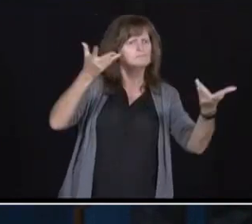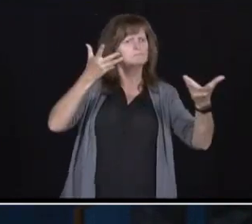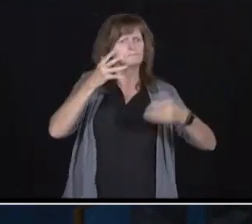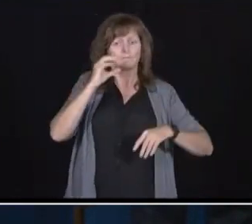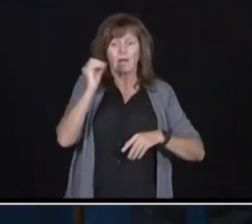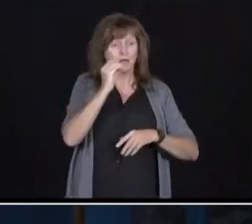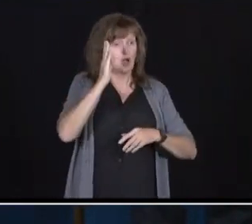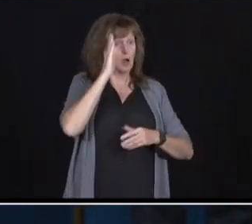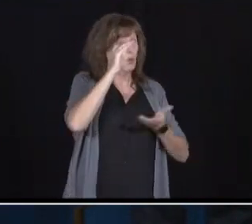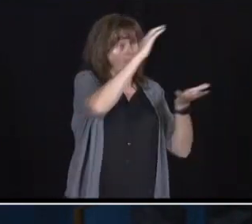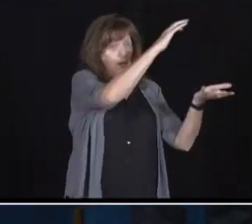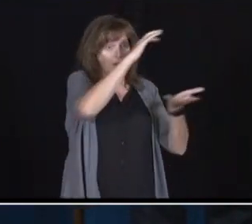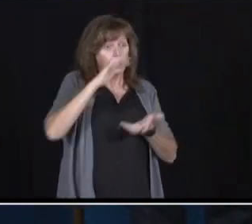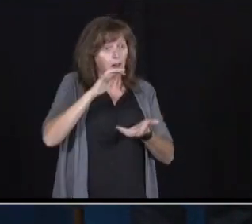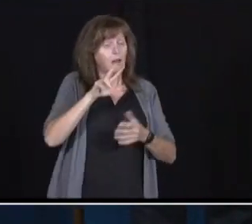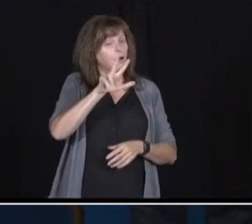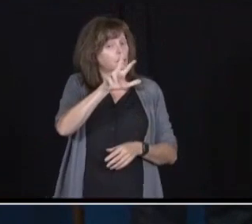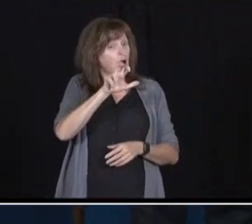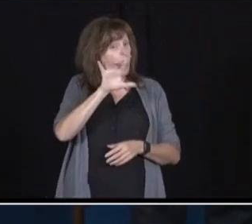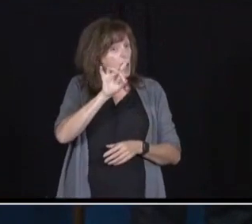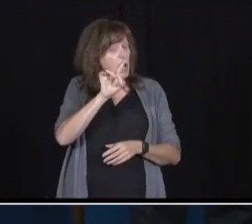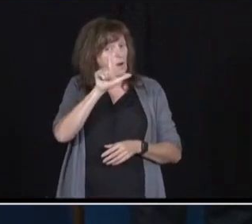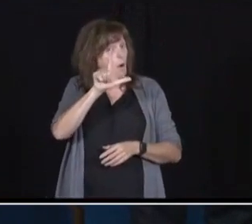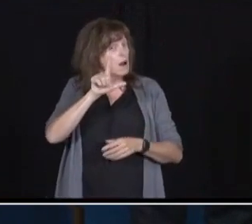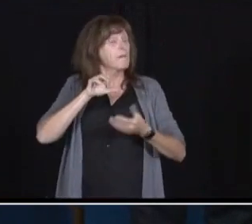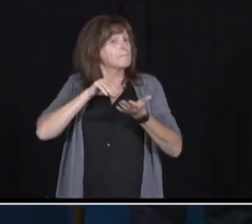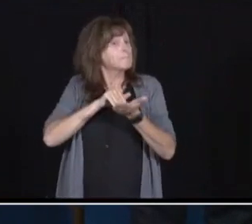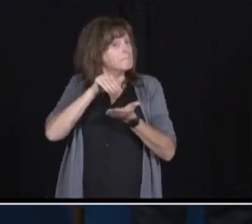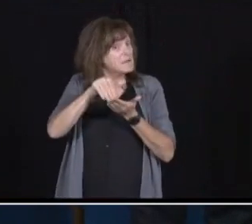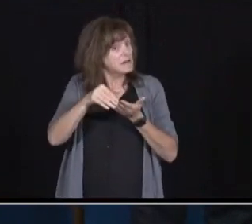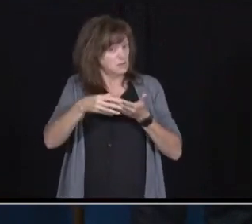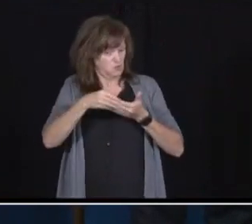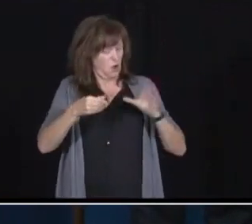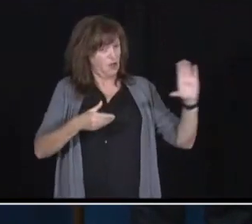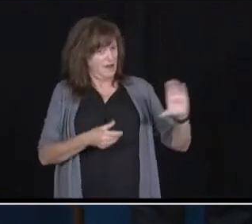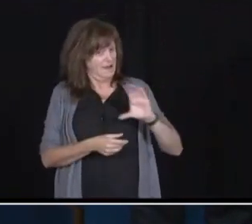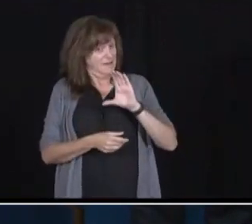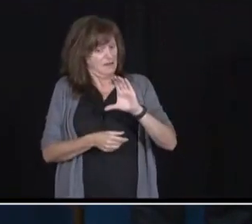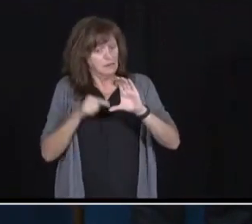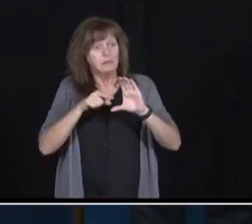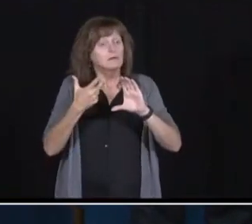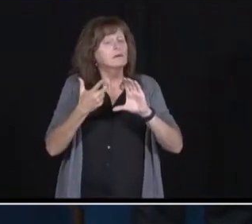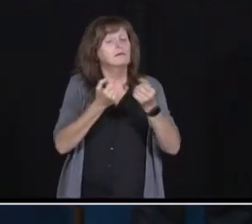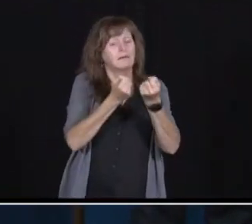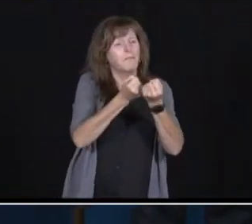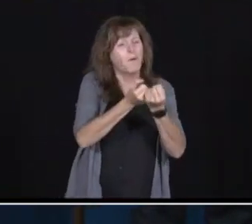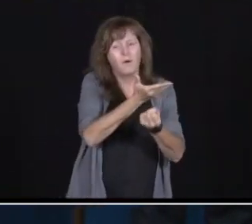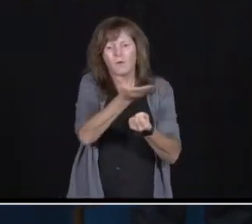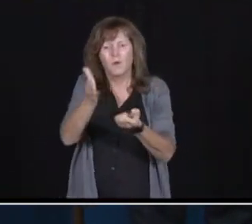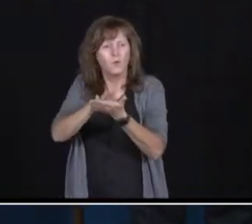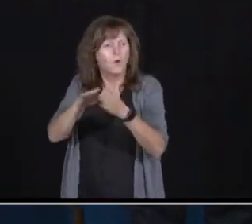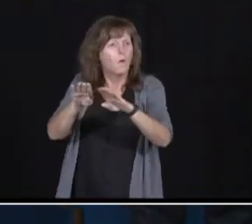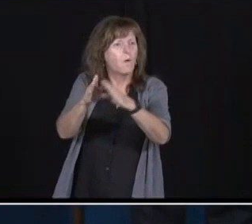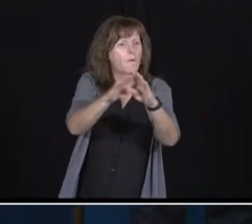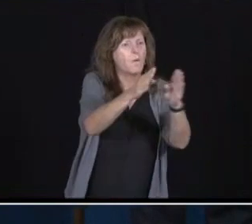And today, the federal government has announced that Ontario will be receiving an immediate payment of $381 million to support schools reopening.